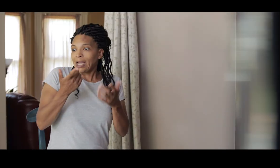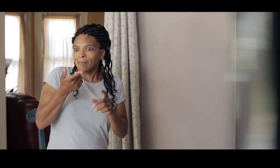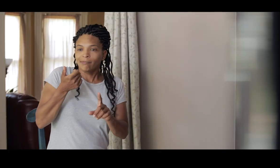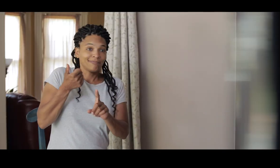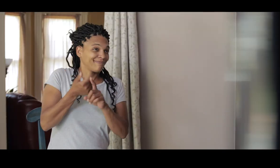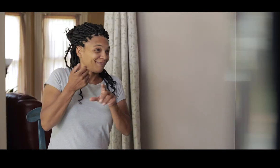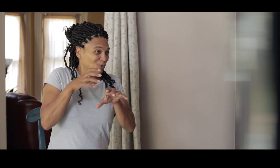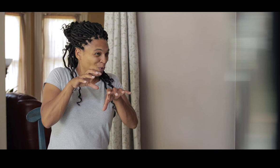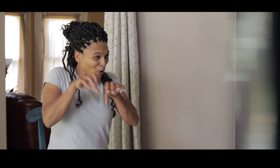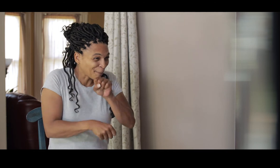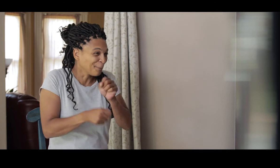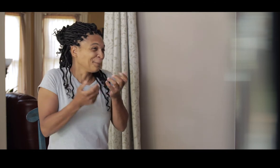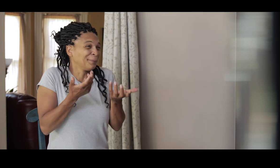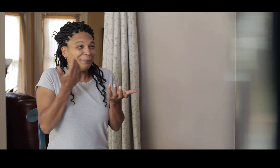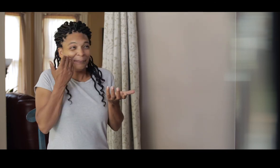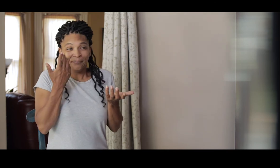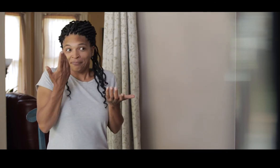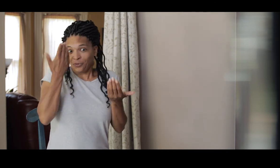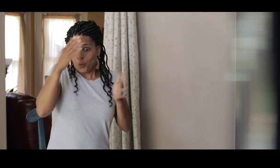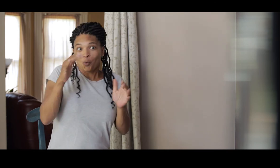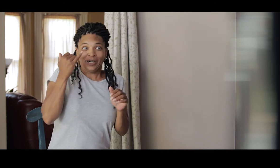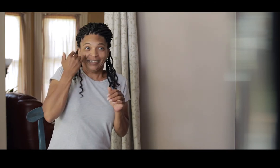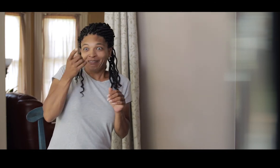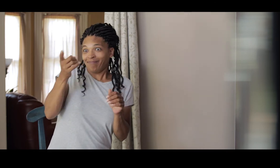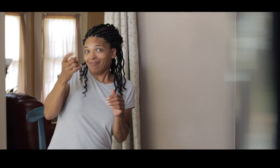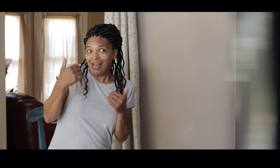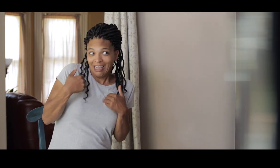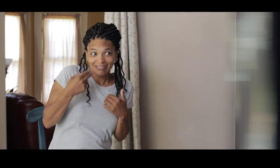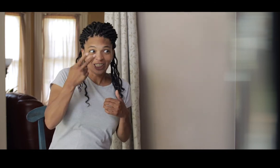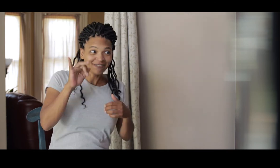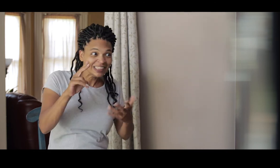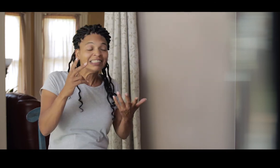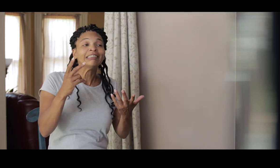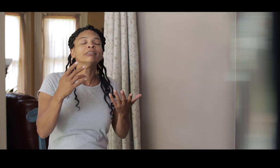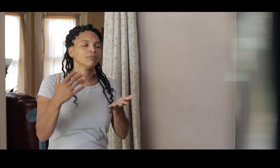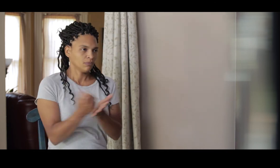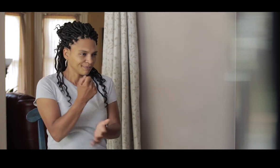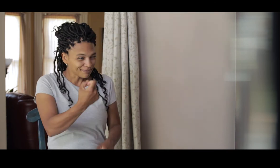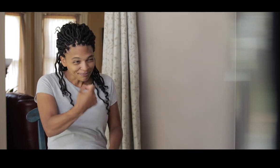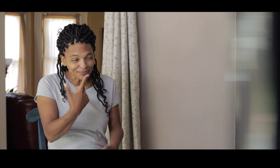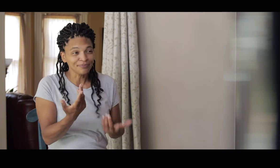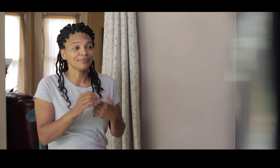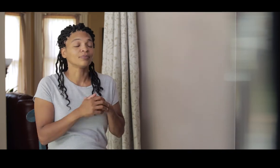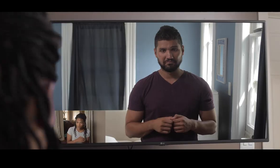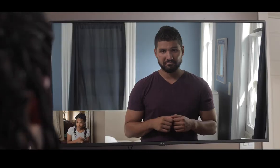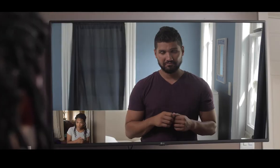PEP is also used after someone is raped, Uh huh.